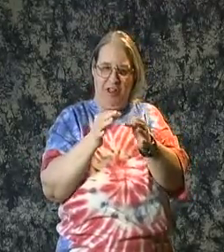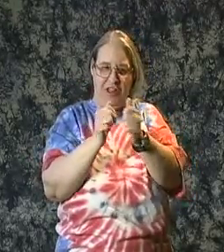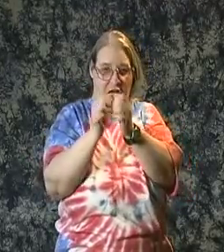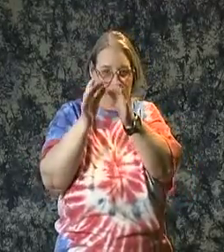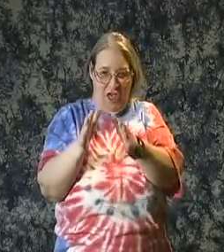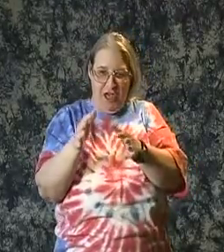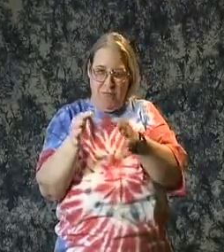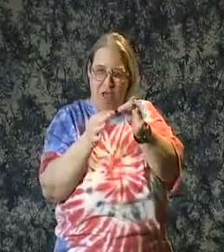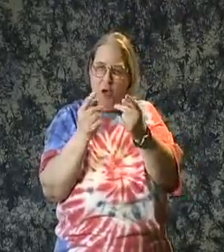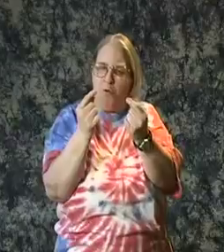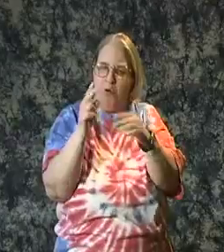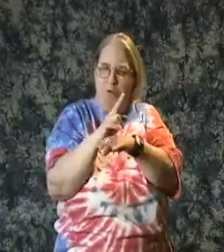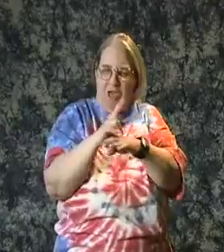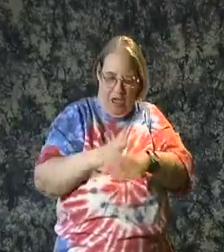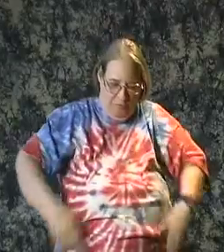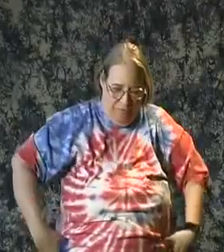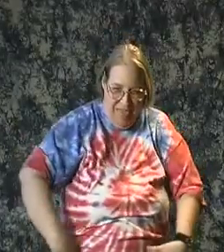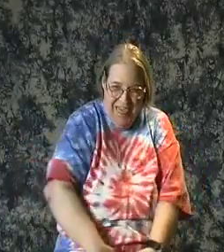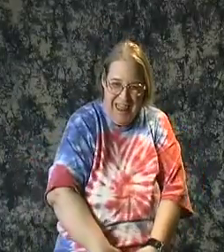working with an interpreter.